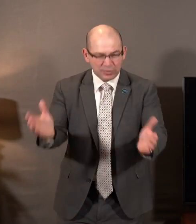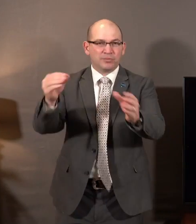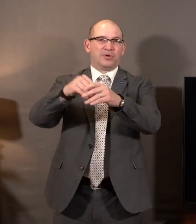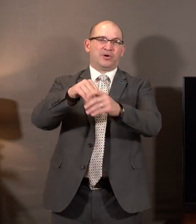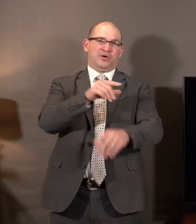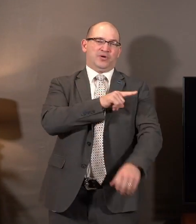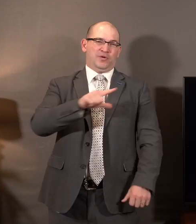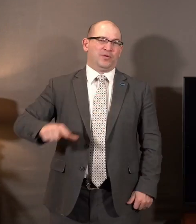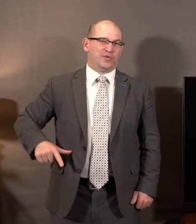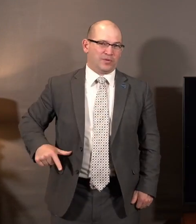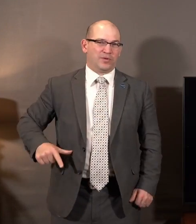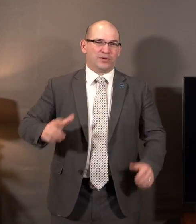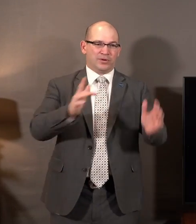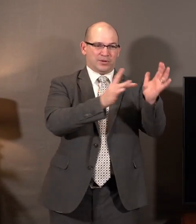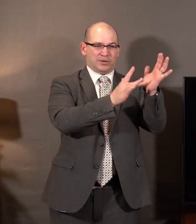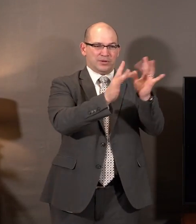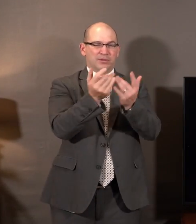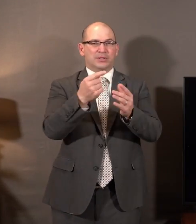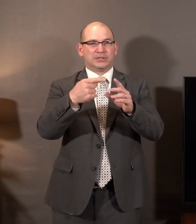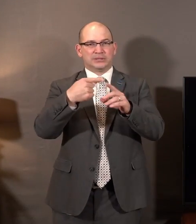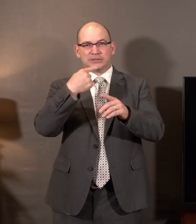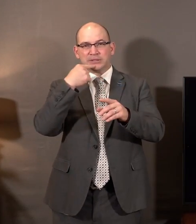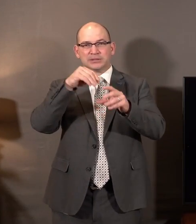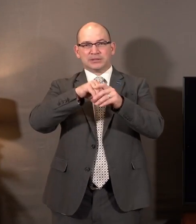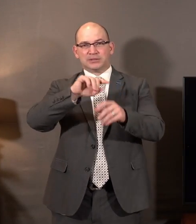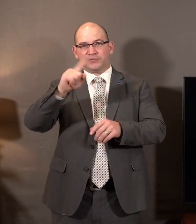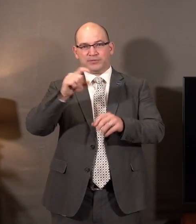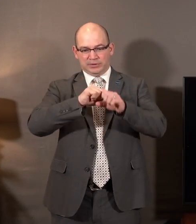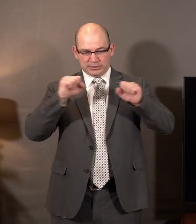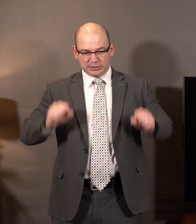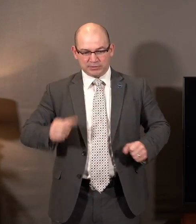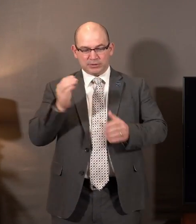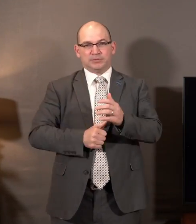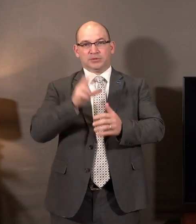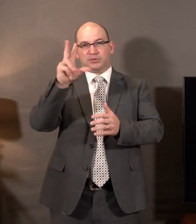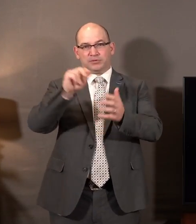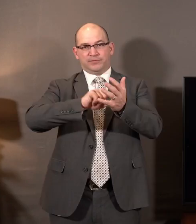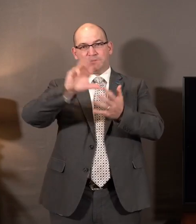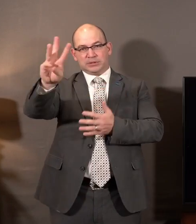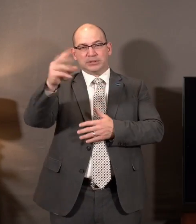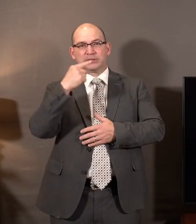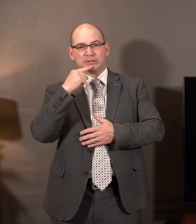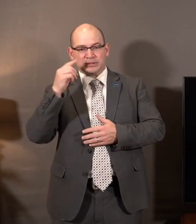Bible says in 1st Samuel chapter number 30 and verse 6 David encouraged himself